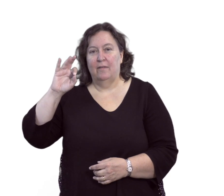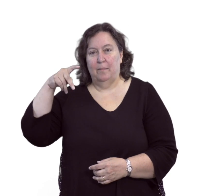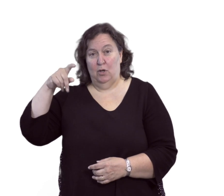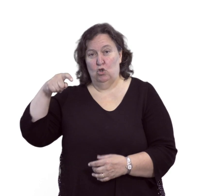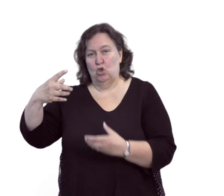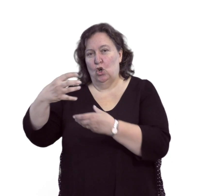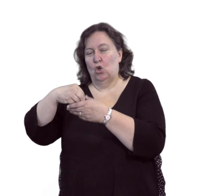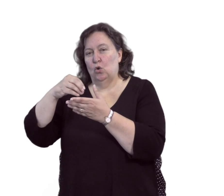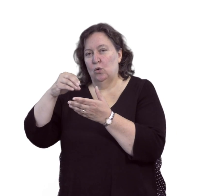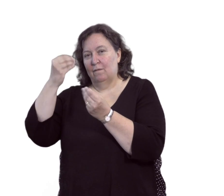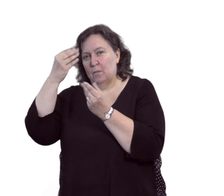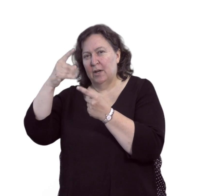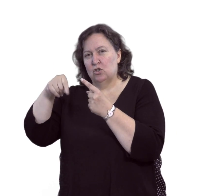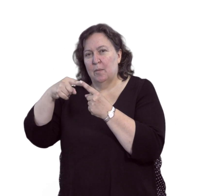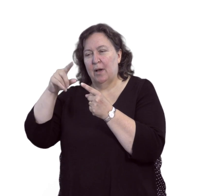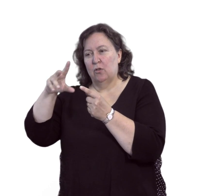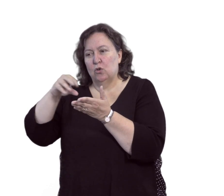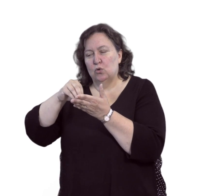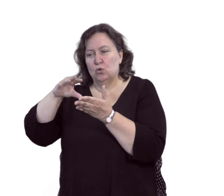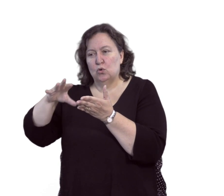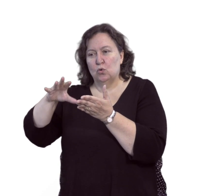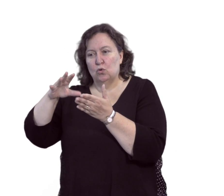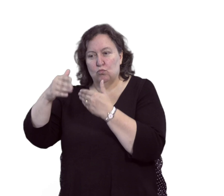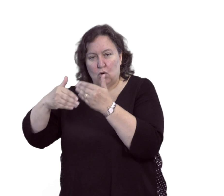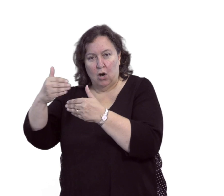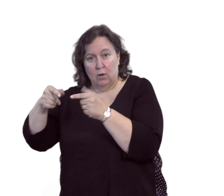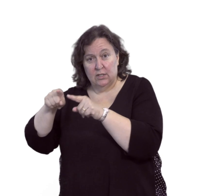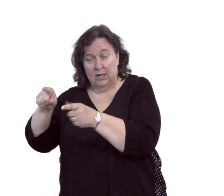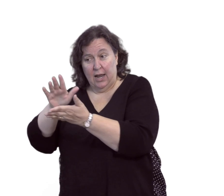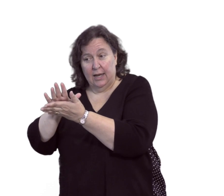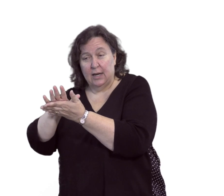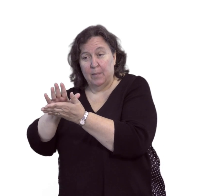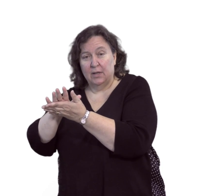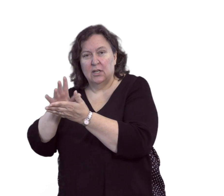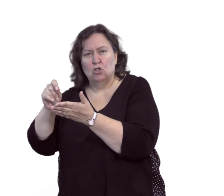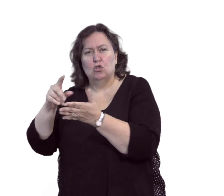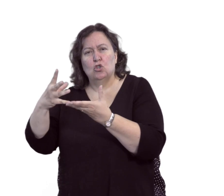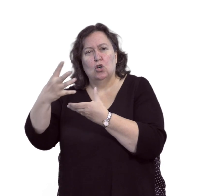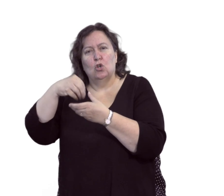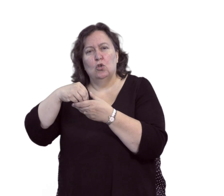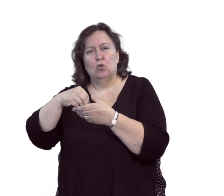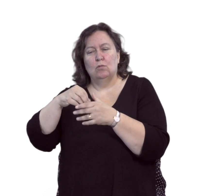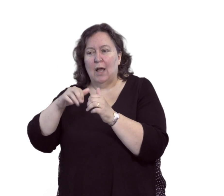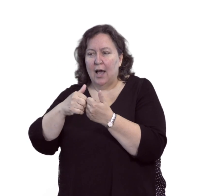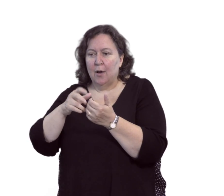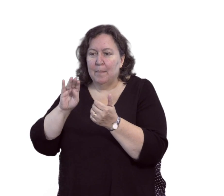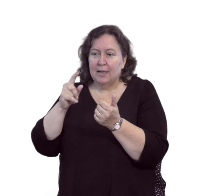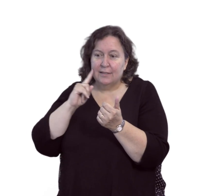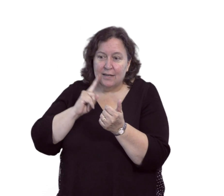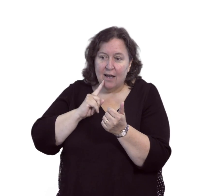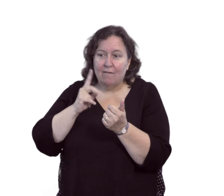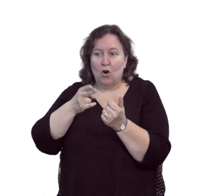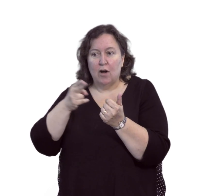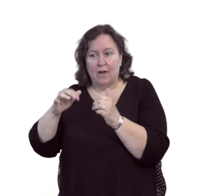about your student’s progress in academics and talk about how being deaf or hard of hearing